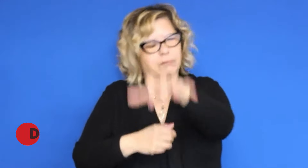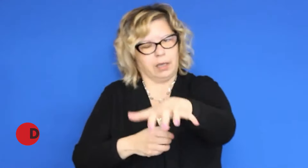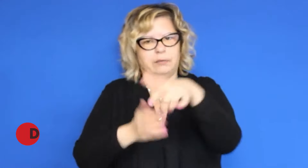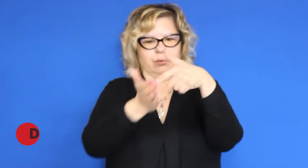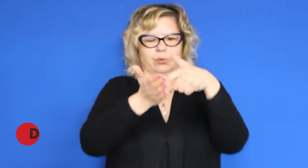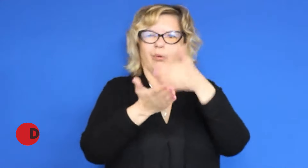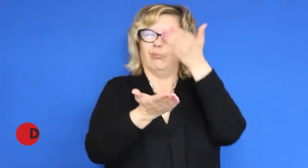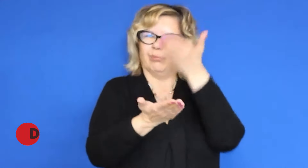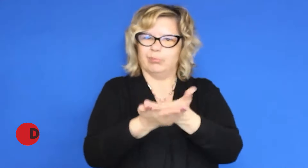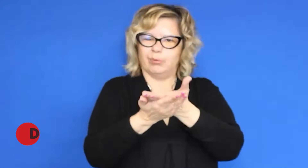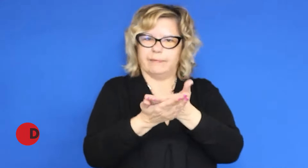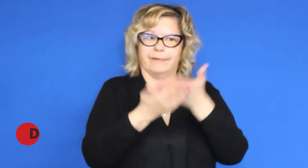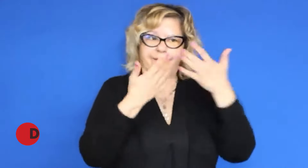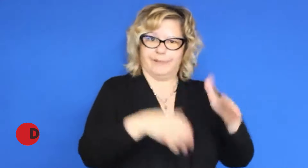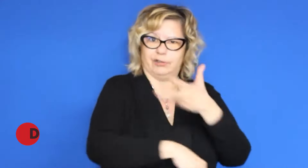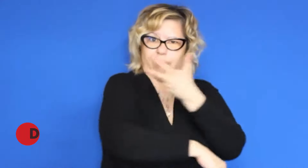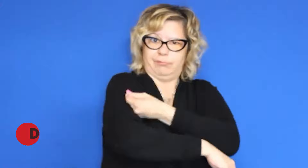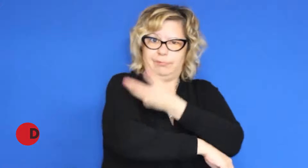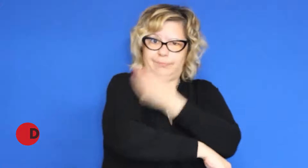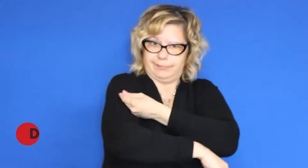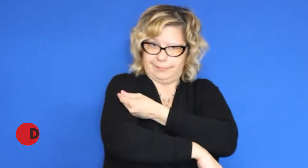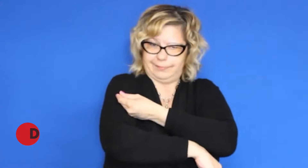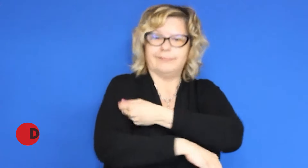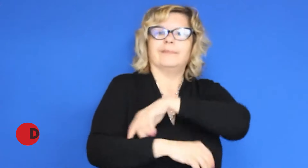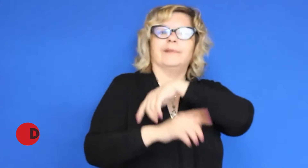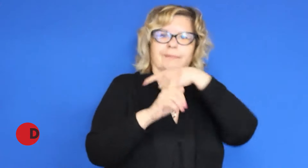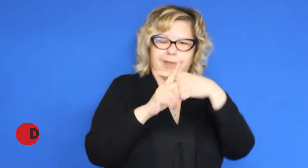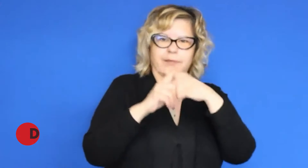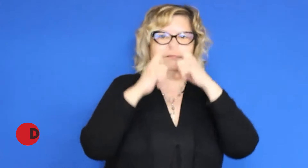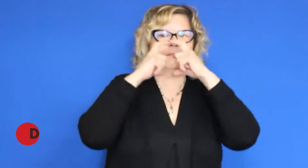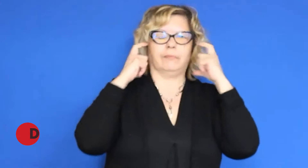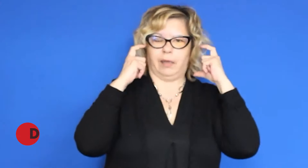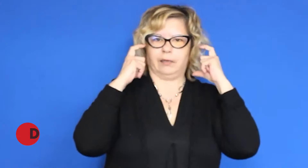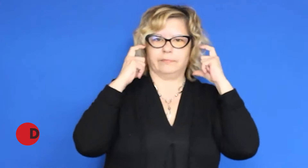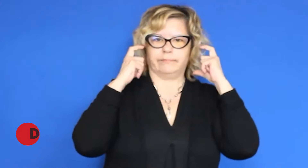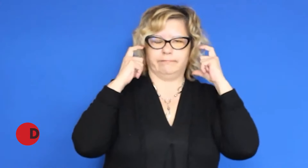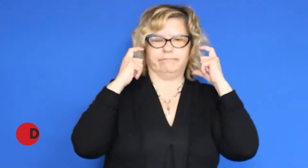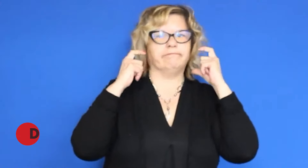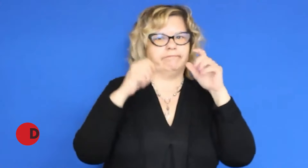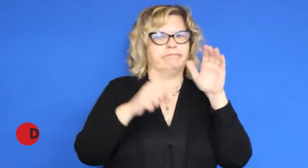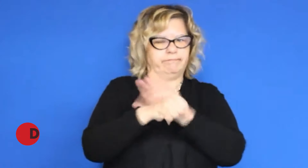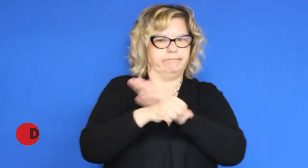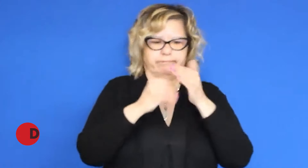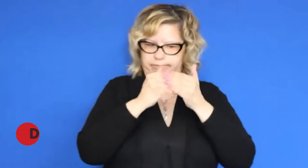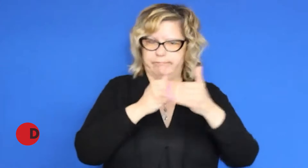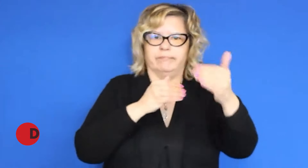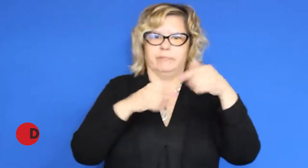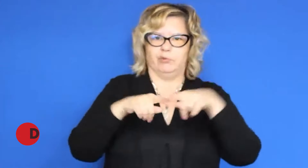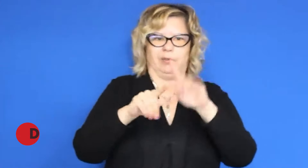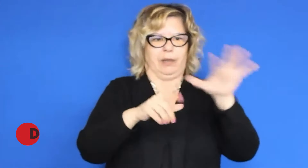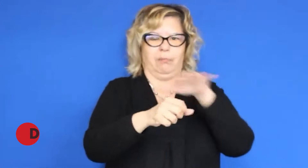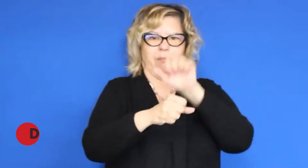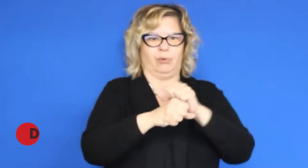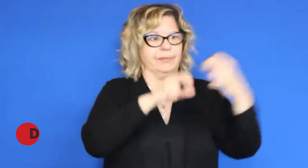they must show proof of vaccination and wear a mask in order to have an appointment scheduled for